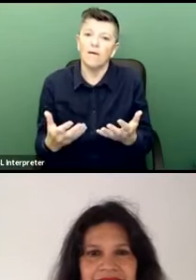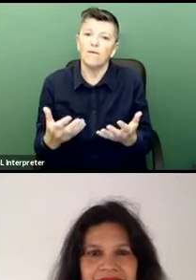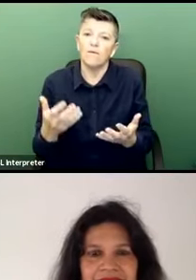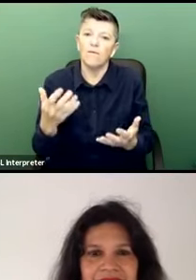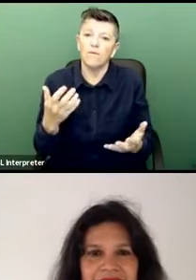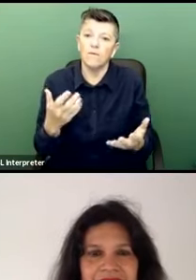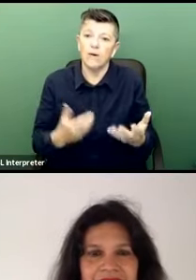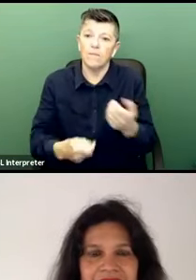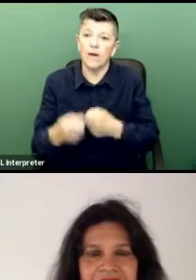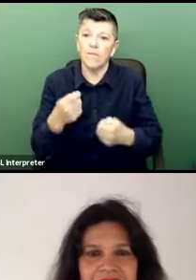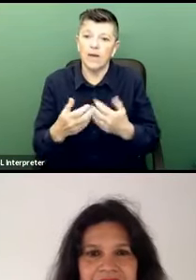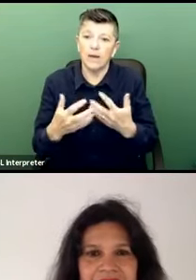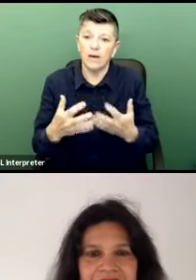help in the